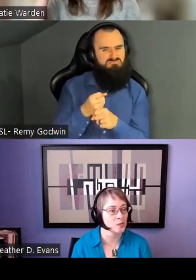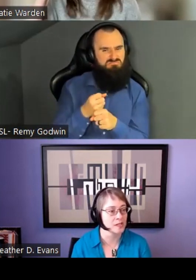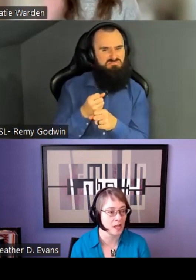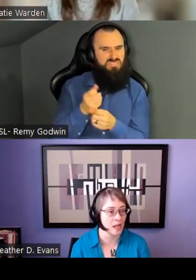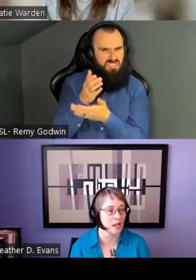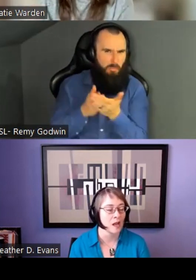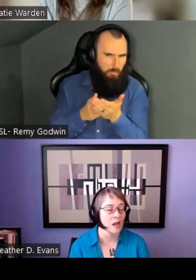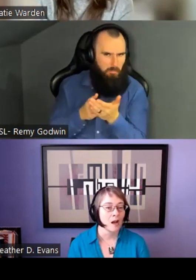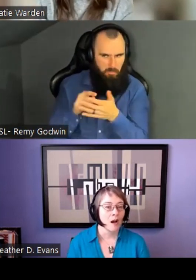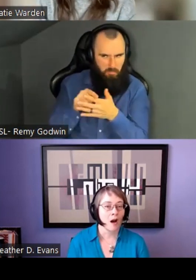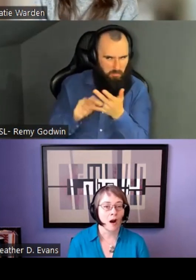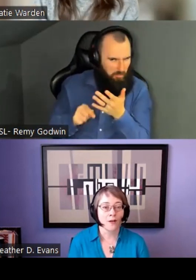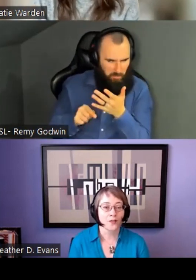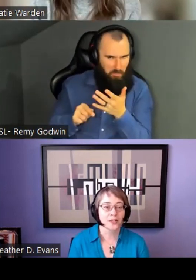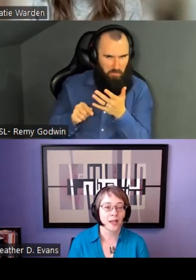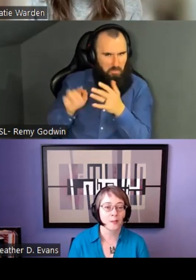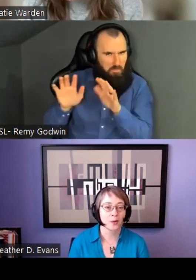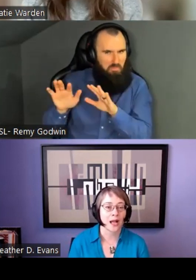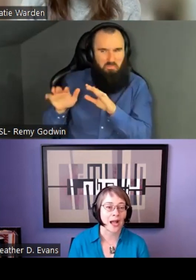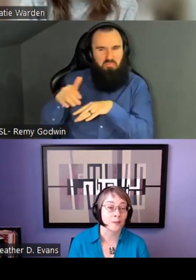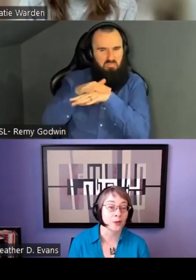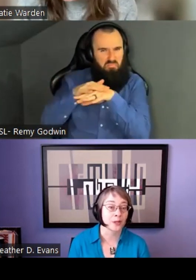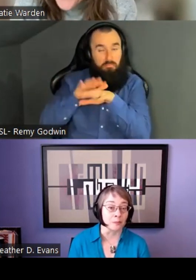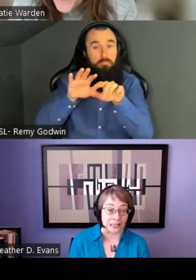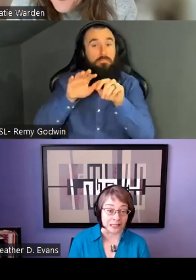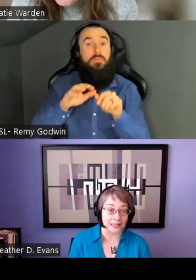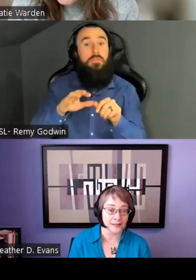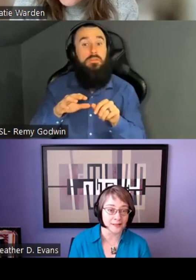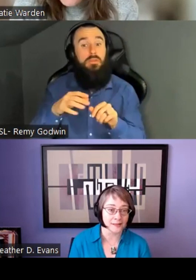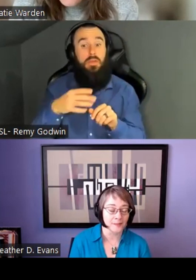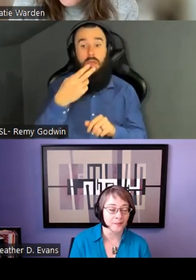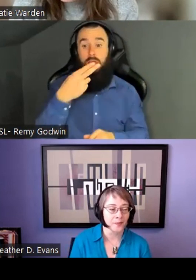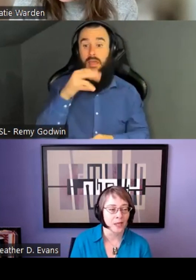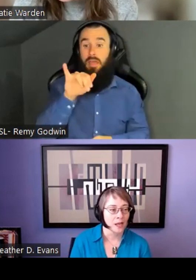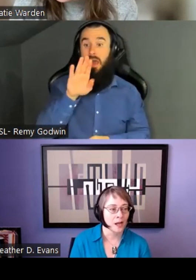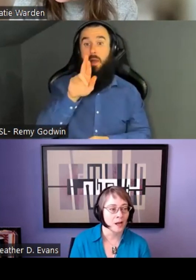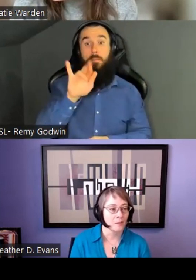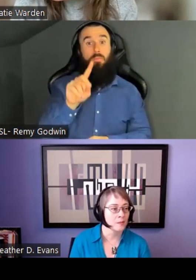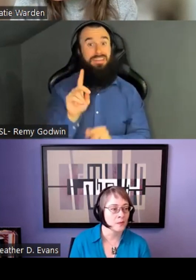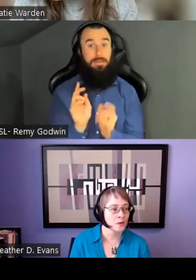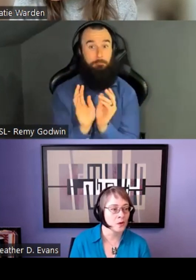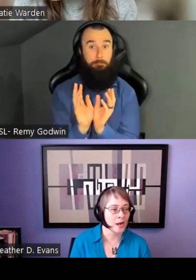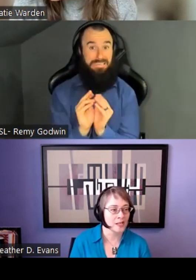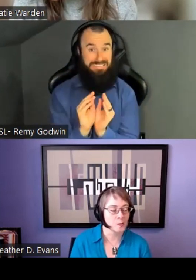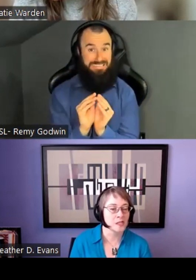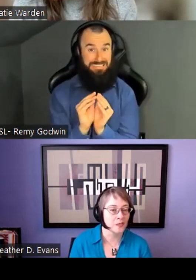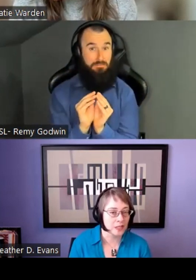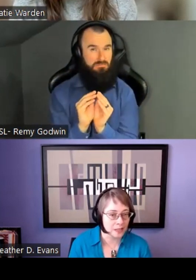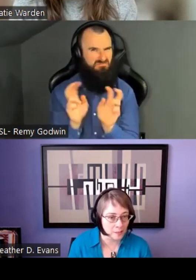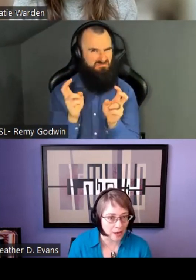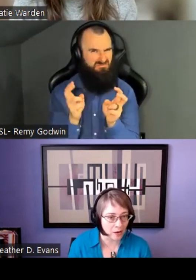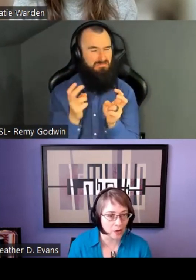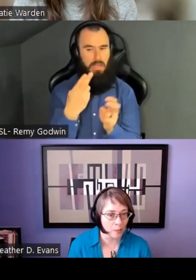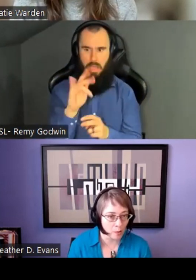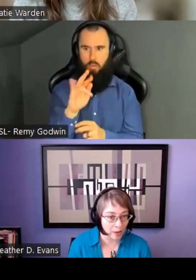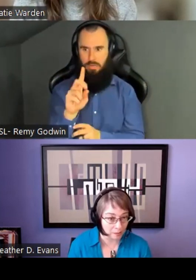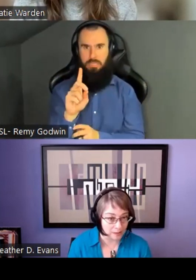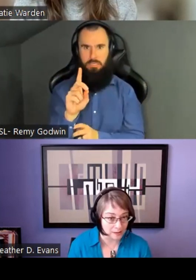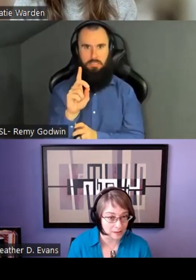with saying are, for example, hybrid meetings, no one asked specifically about appointments,